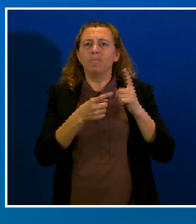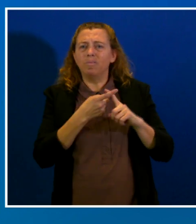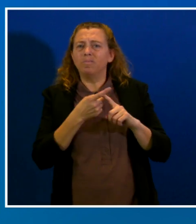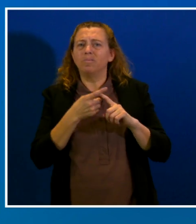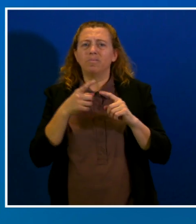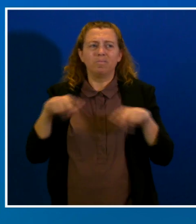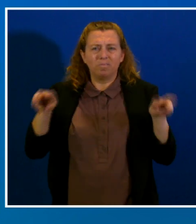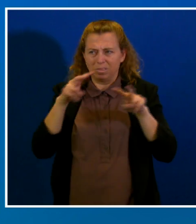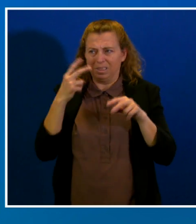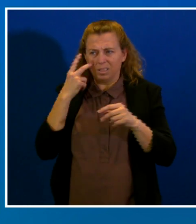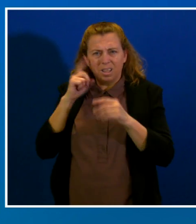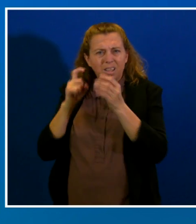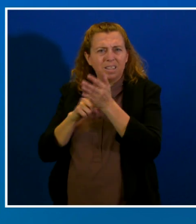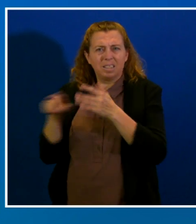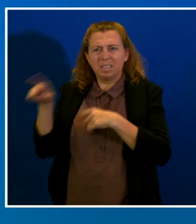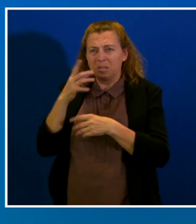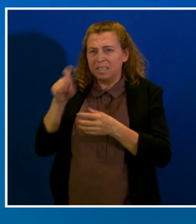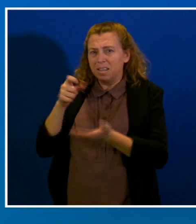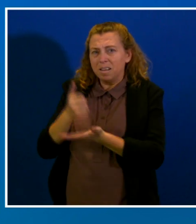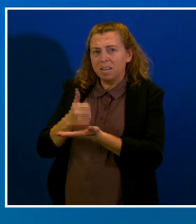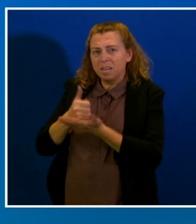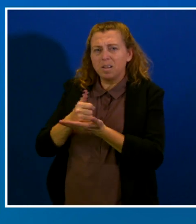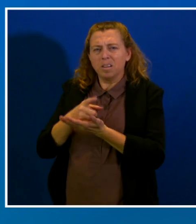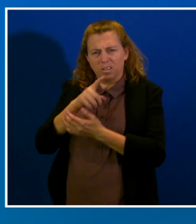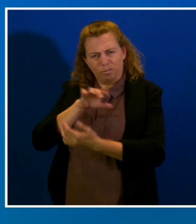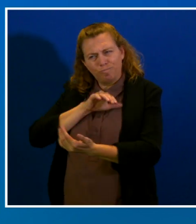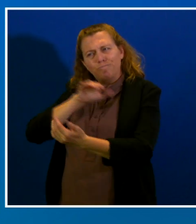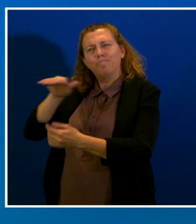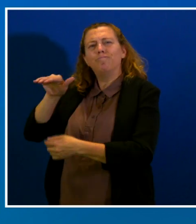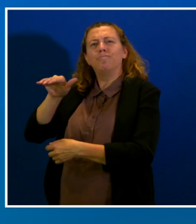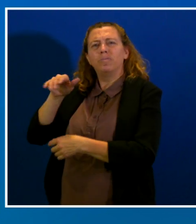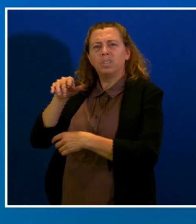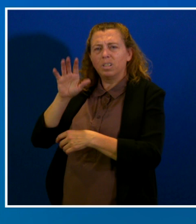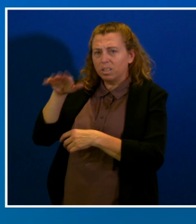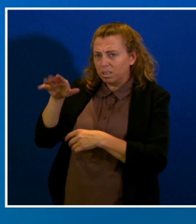You're experiencing stress or sadness, you can reach out to